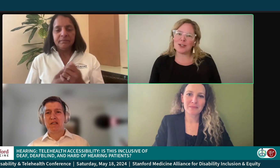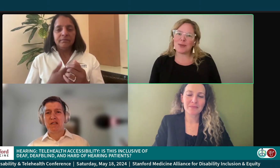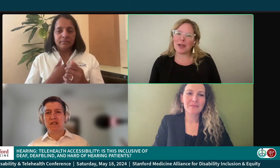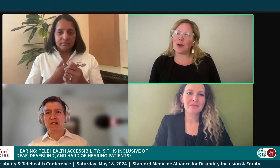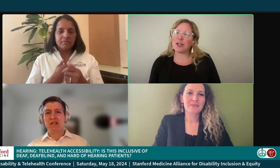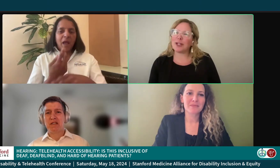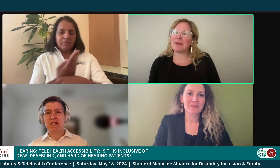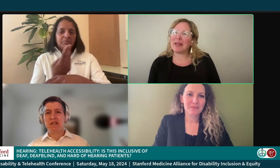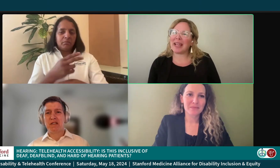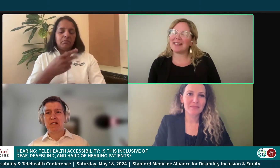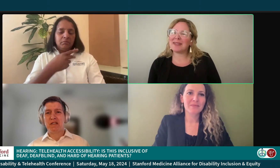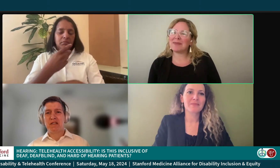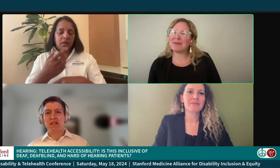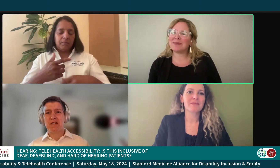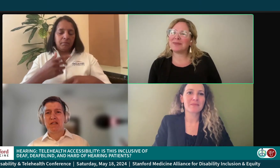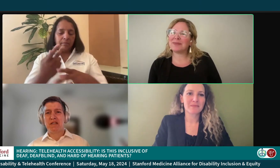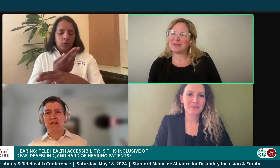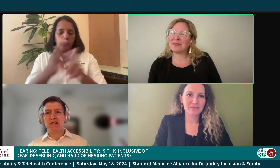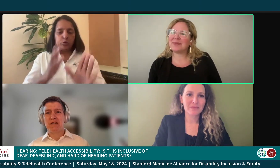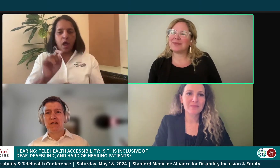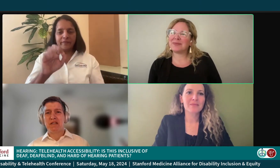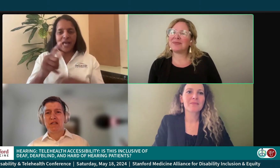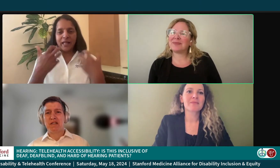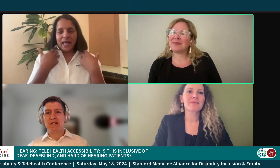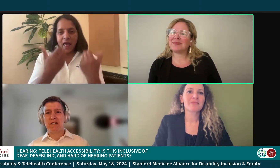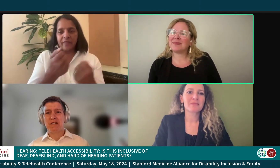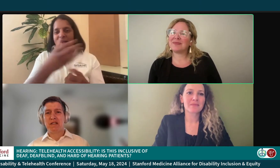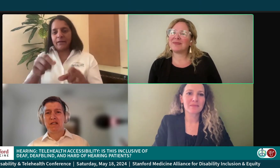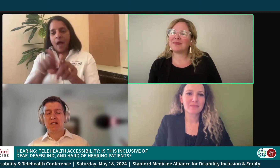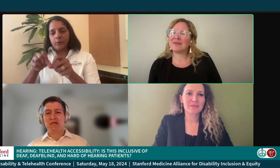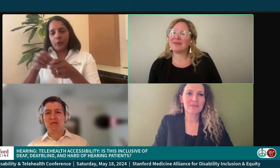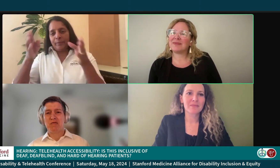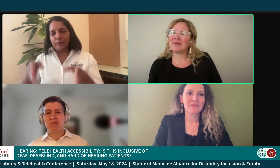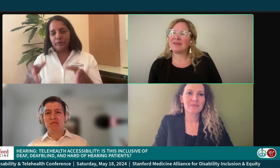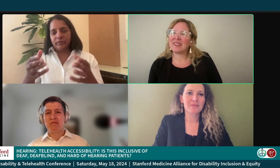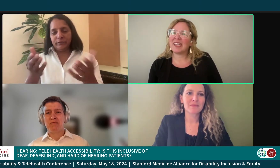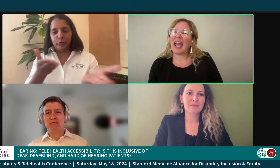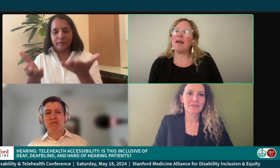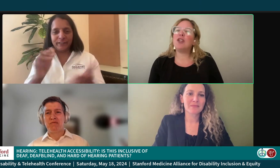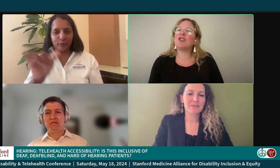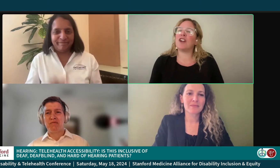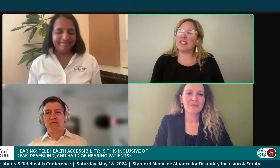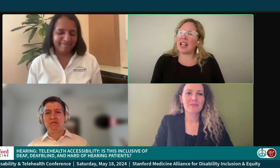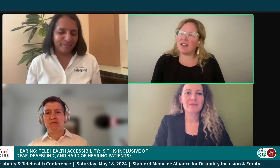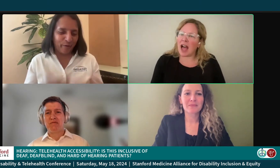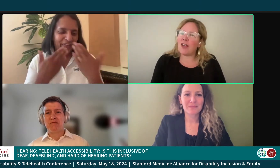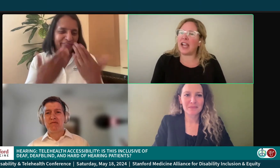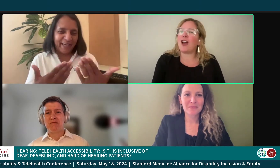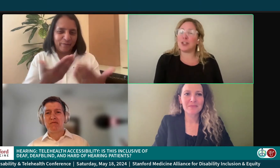I do not use my cochlear implants. I'm user of Telehealth and also